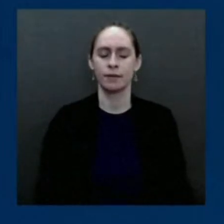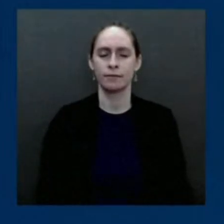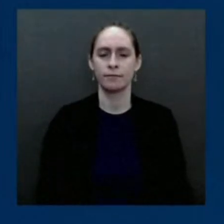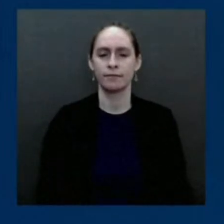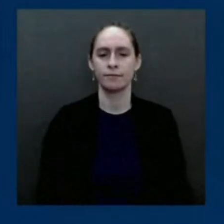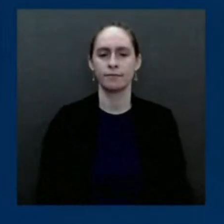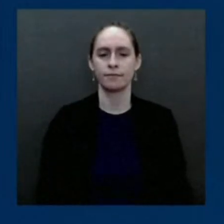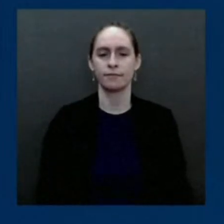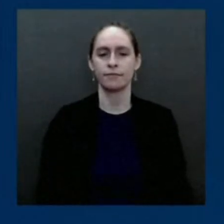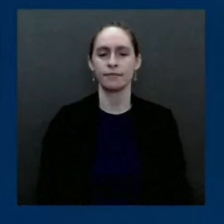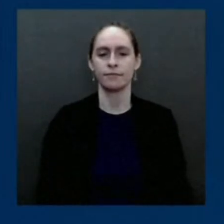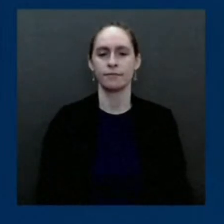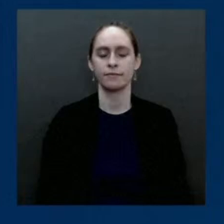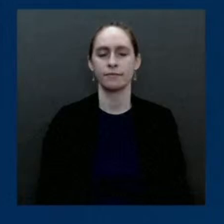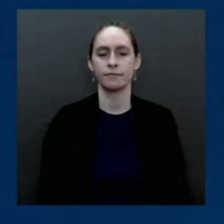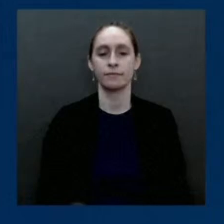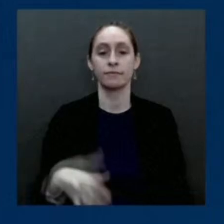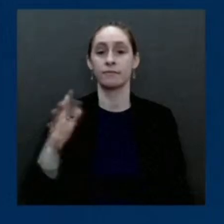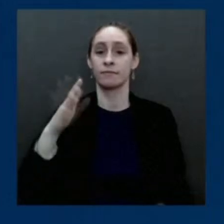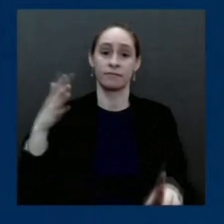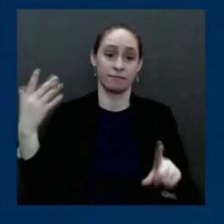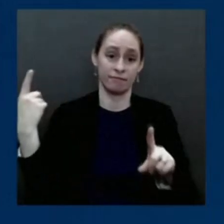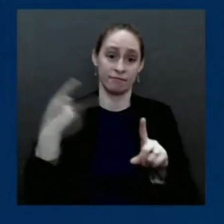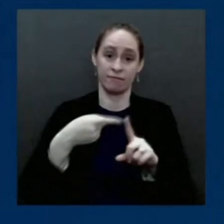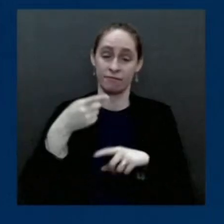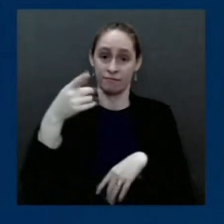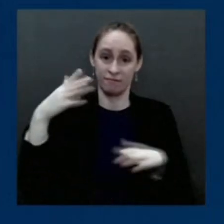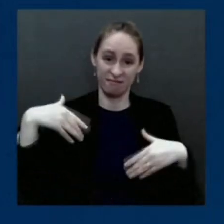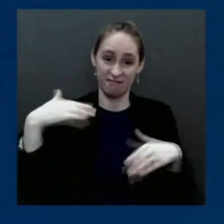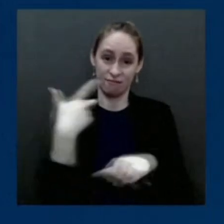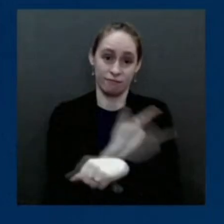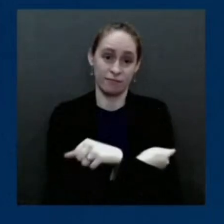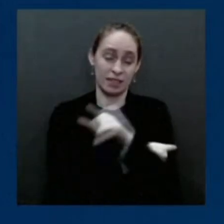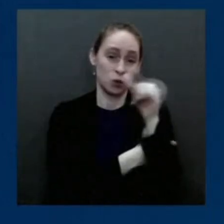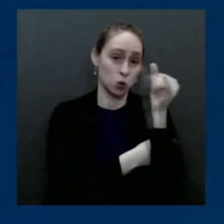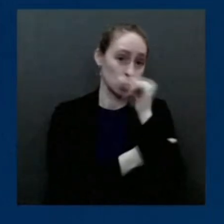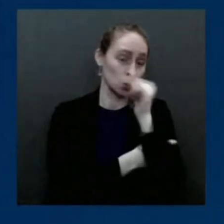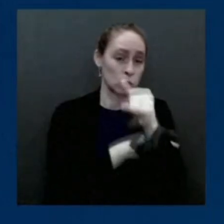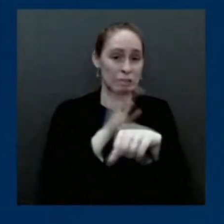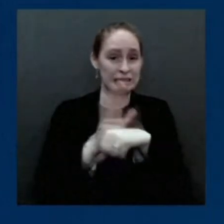ANY CIRCULATING VARIANT INCLUDING OMICRON IS MUCH, MUCH